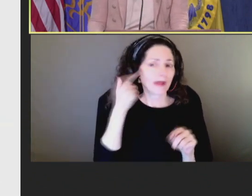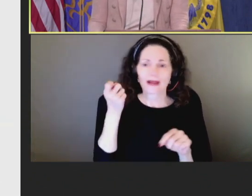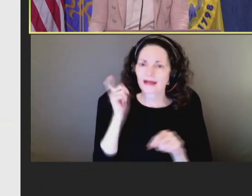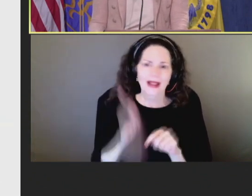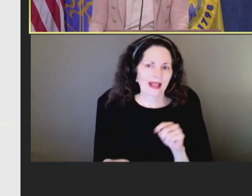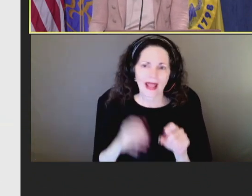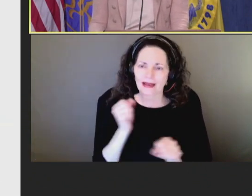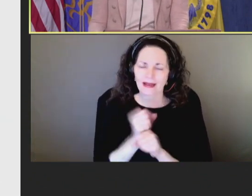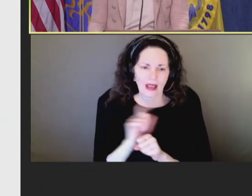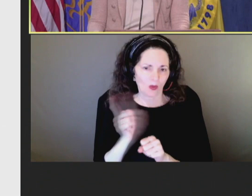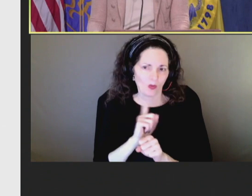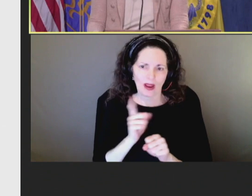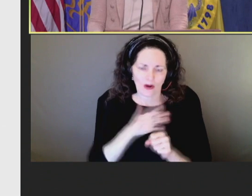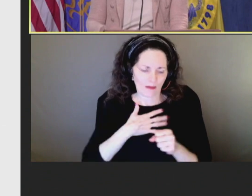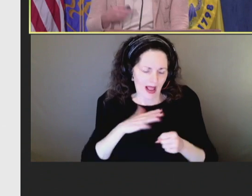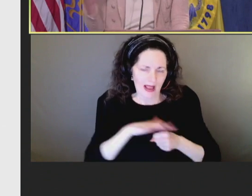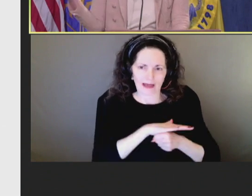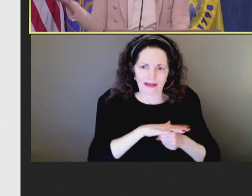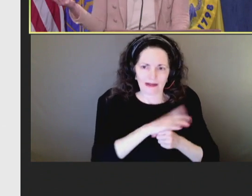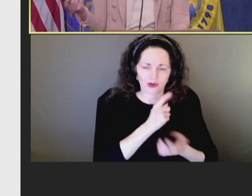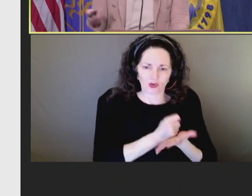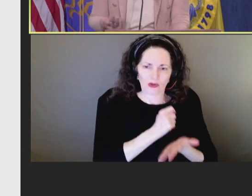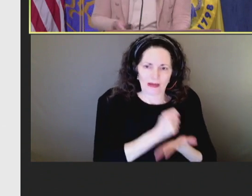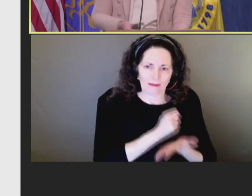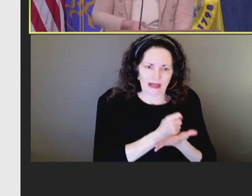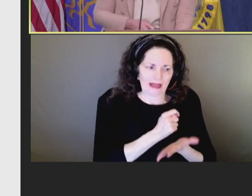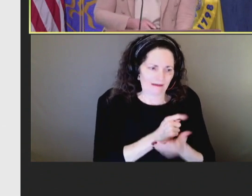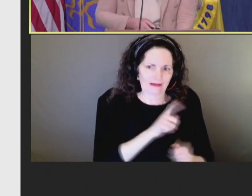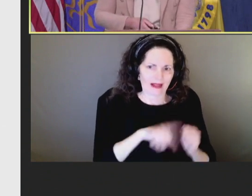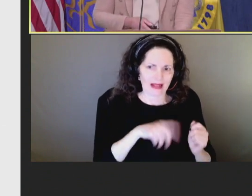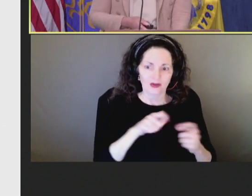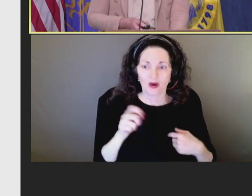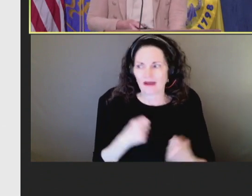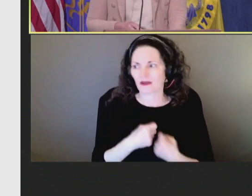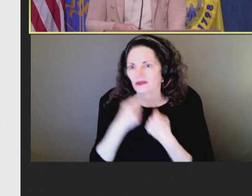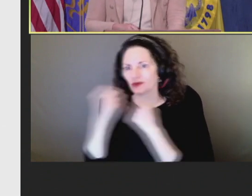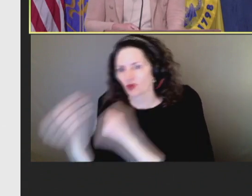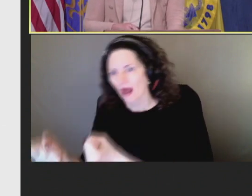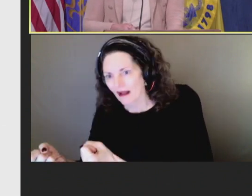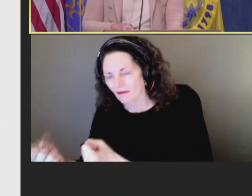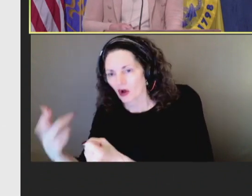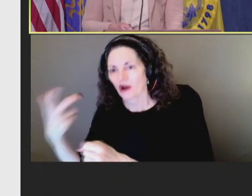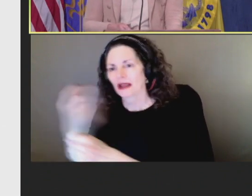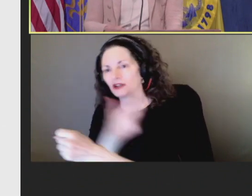where I started treatment and where somehow they're able to get things like that through.